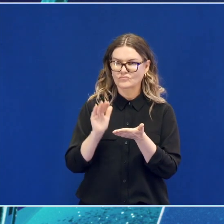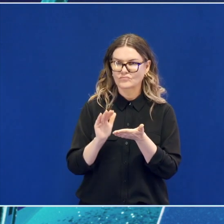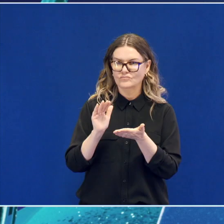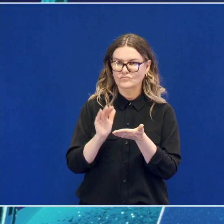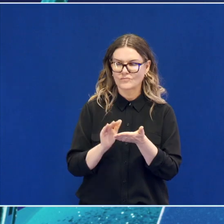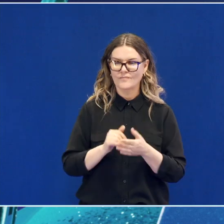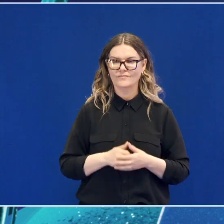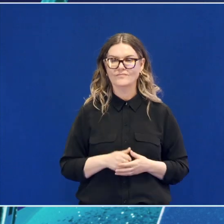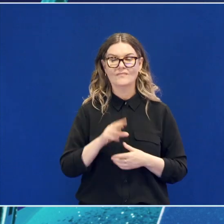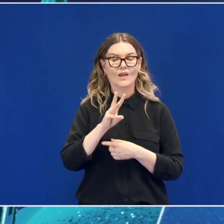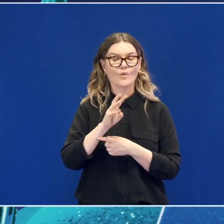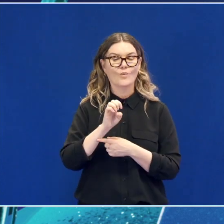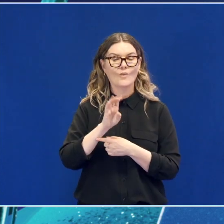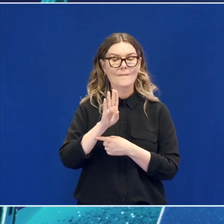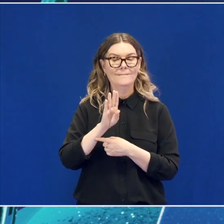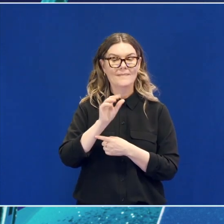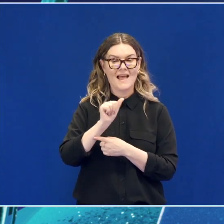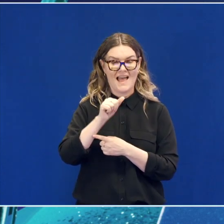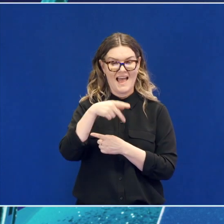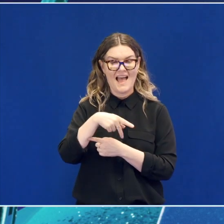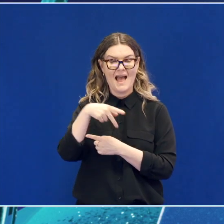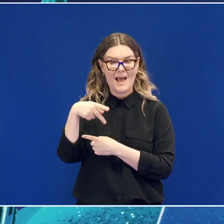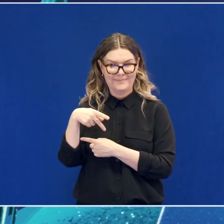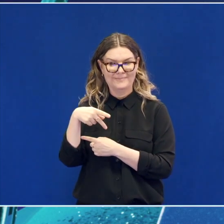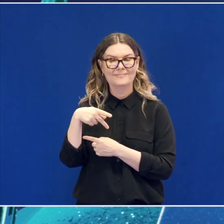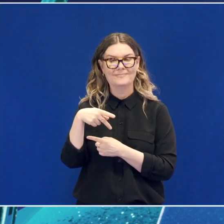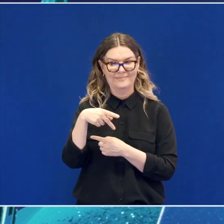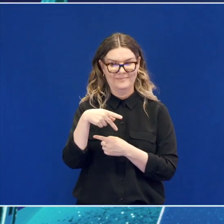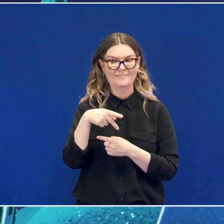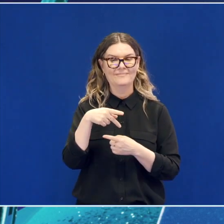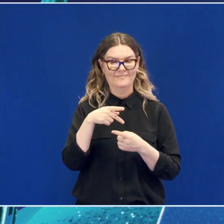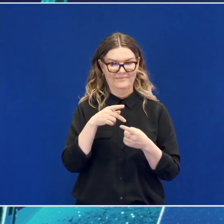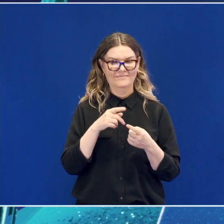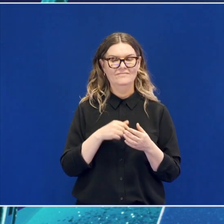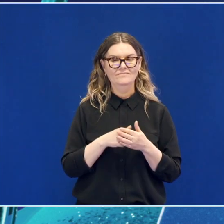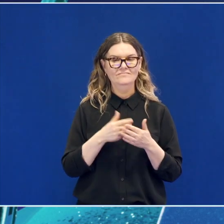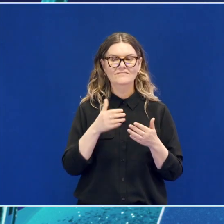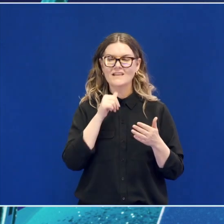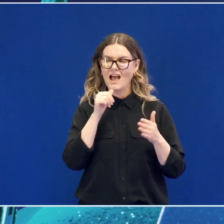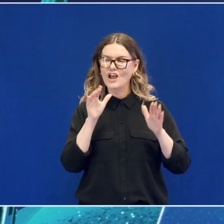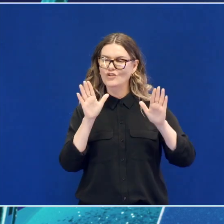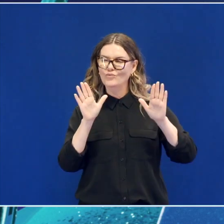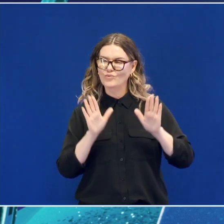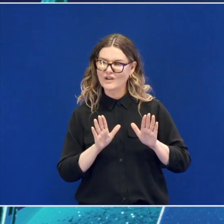to websites, people are doing a good job. They're trying. I mean, it's not far -- it's far from perfect,